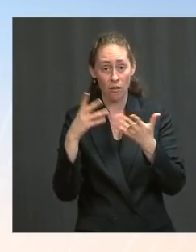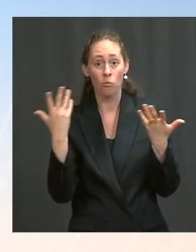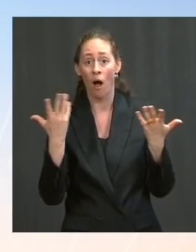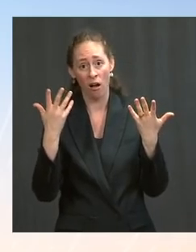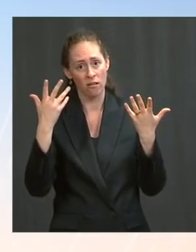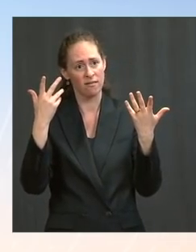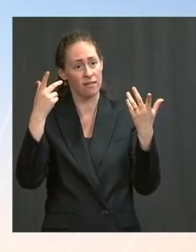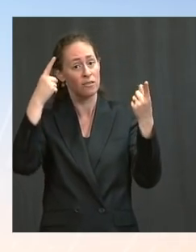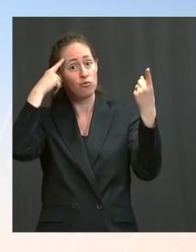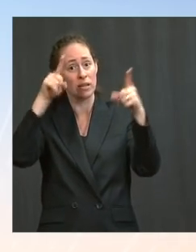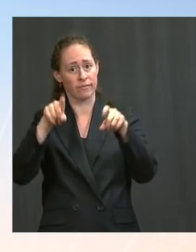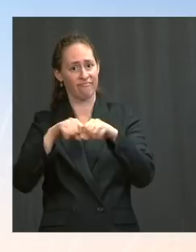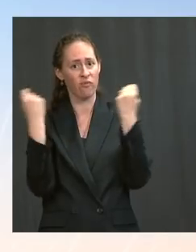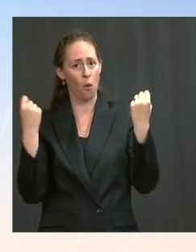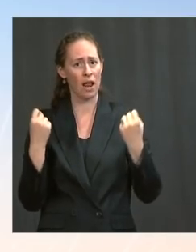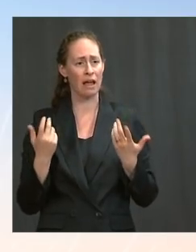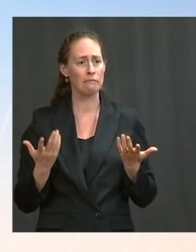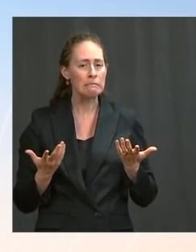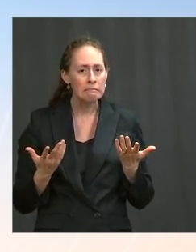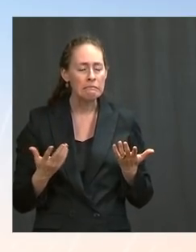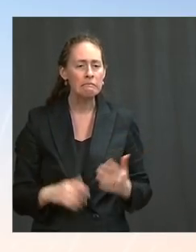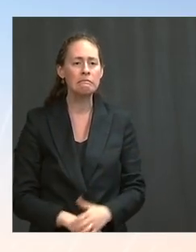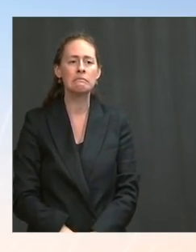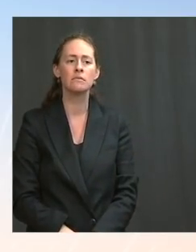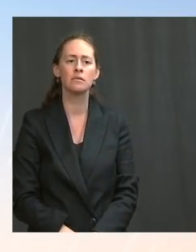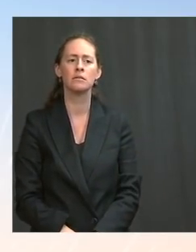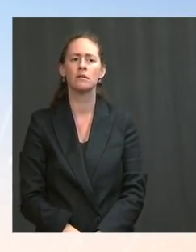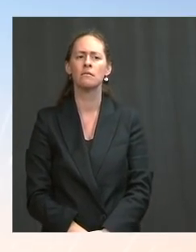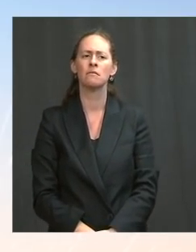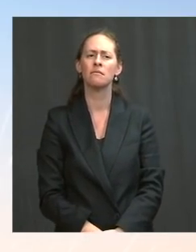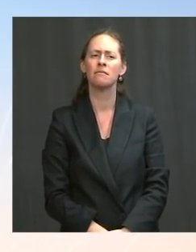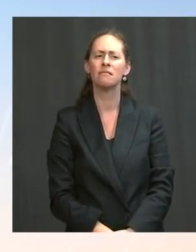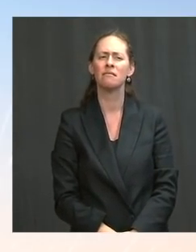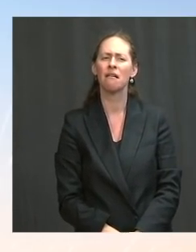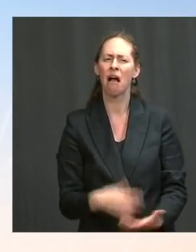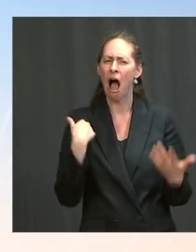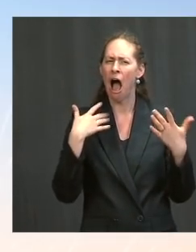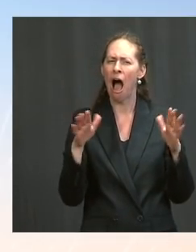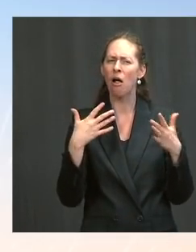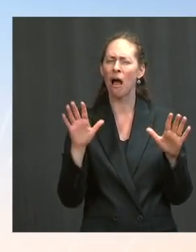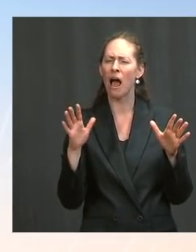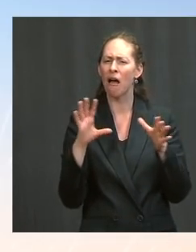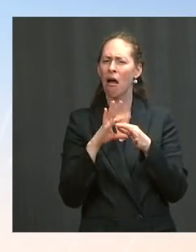Ms. Psaki: Well, I think I conveyed a little bit earlier, but let me try to -- try to reiterate it or say it in in a different way.